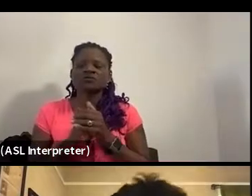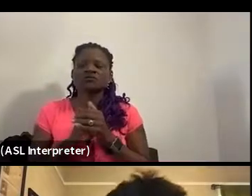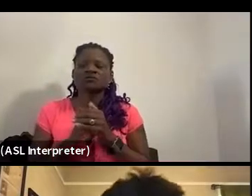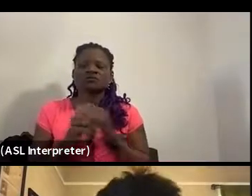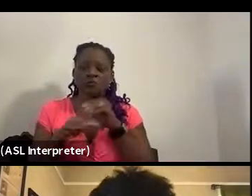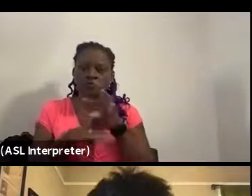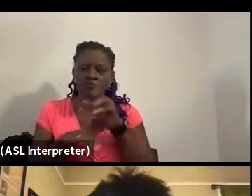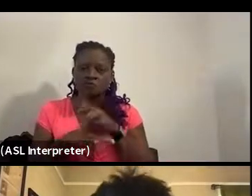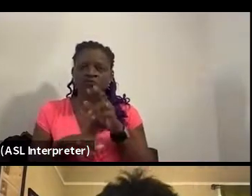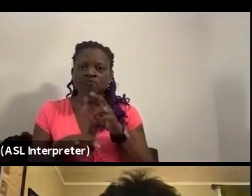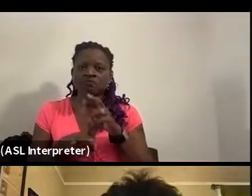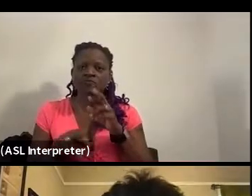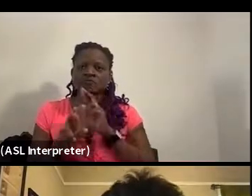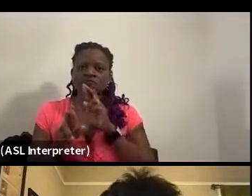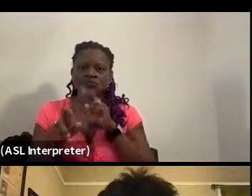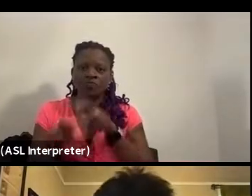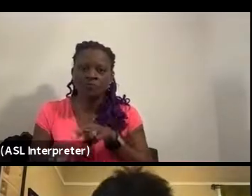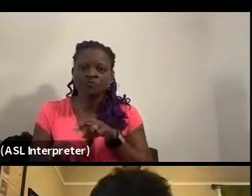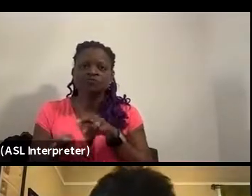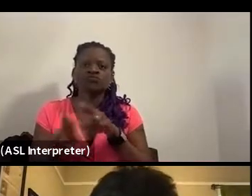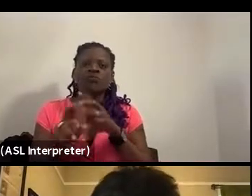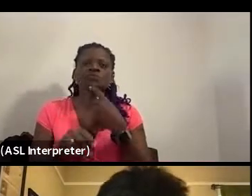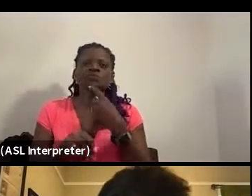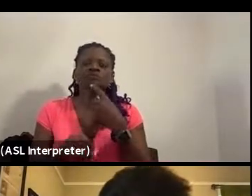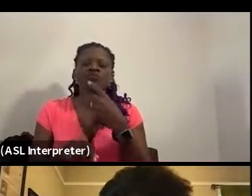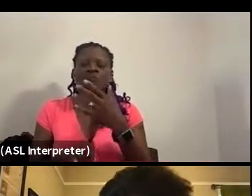says that we've got the highest order up here in the North Bay.